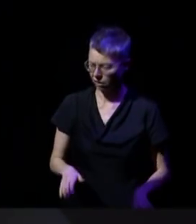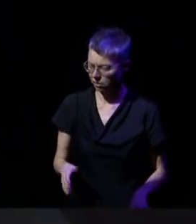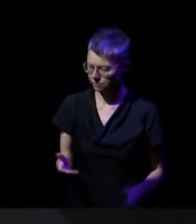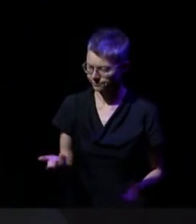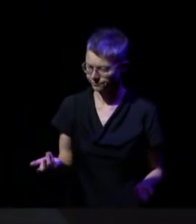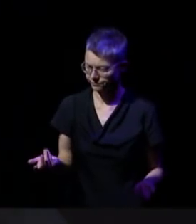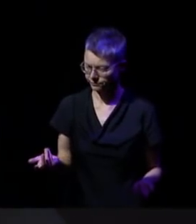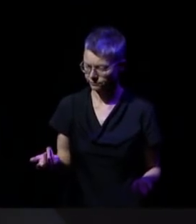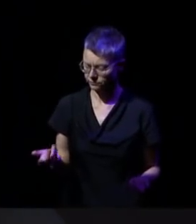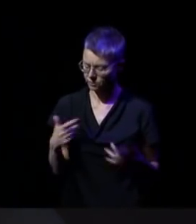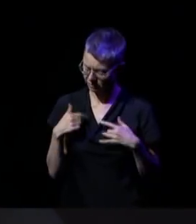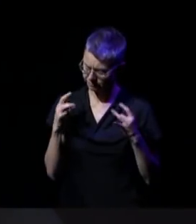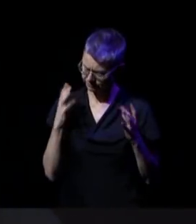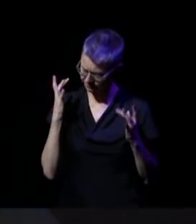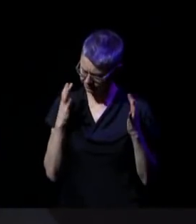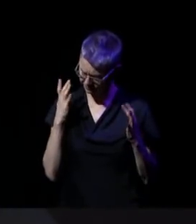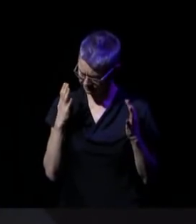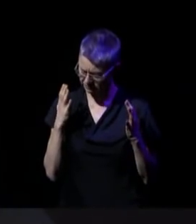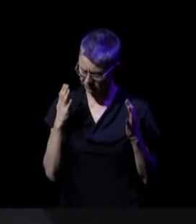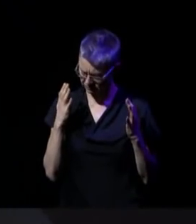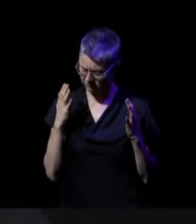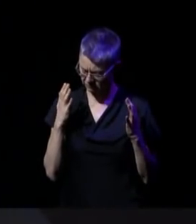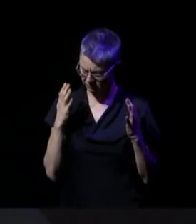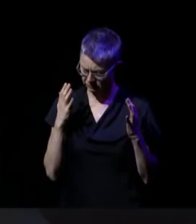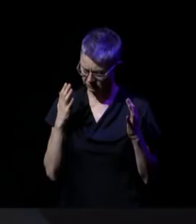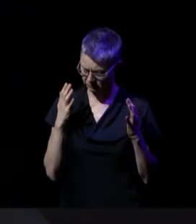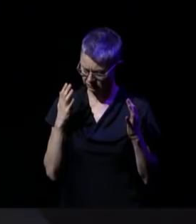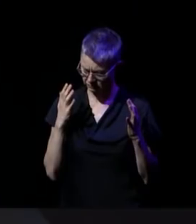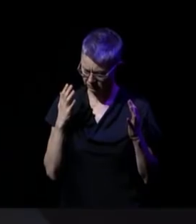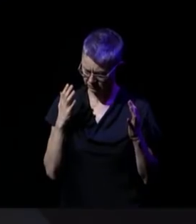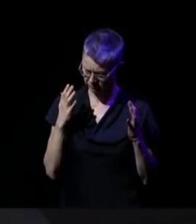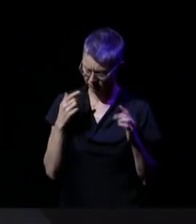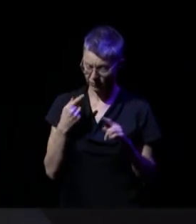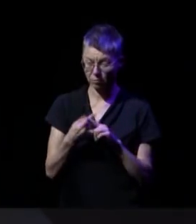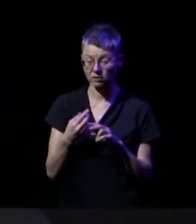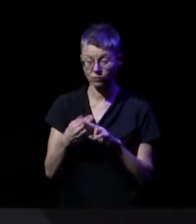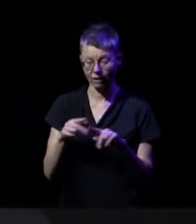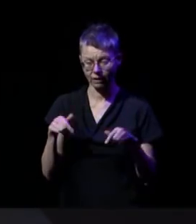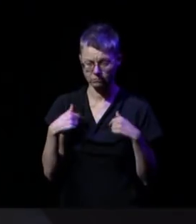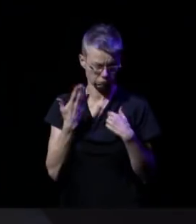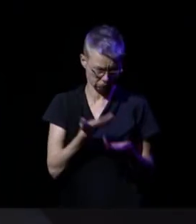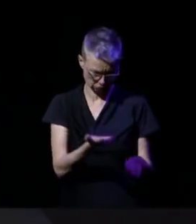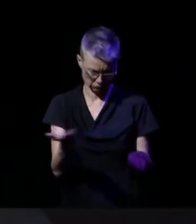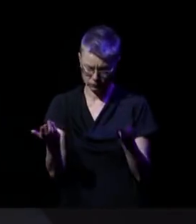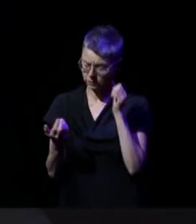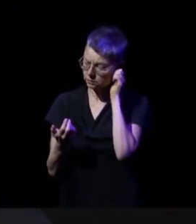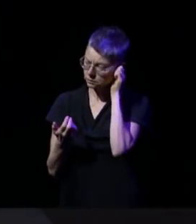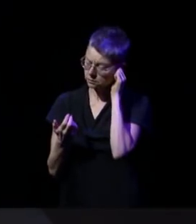And so I started to think about that and then also, you know, for us, I don't know how it is for you dealing with him,